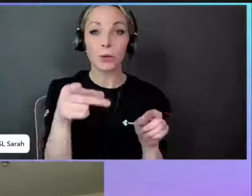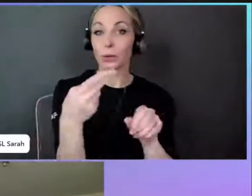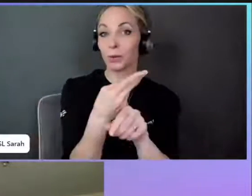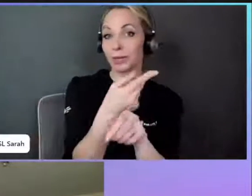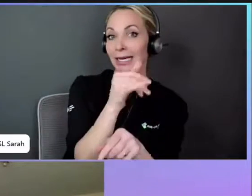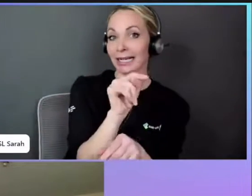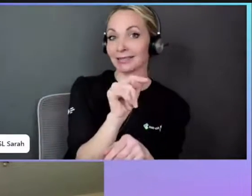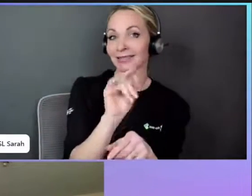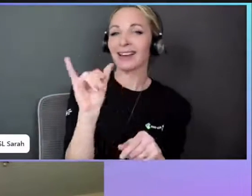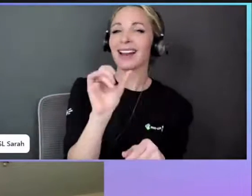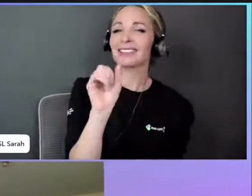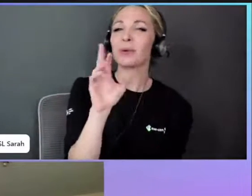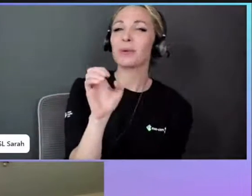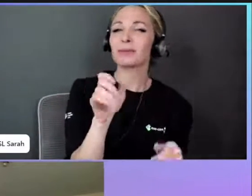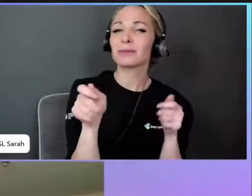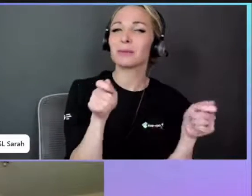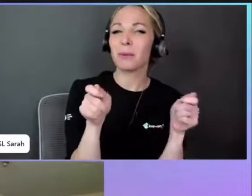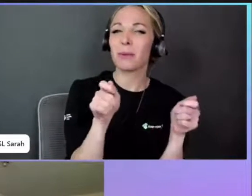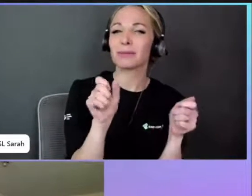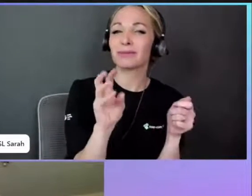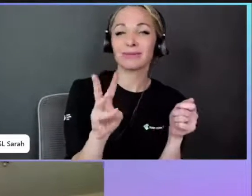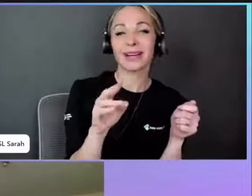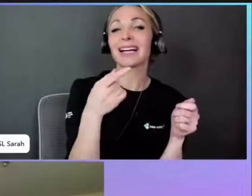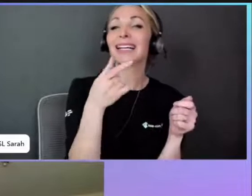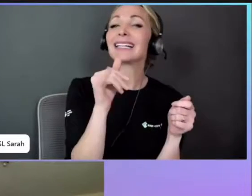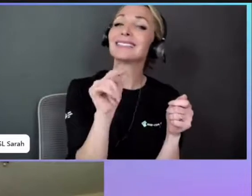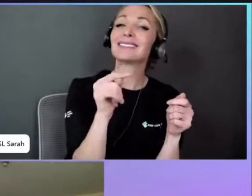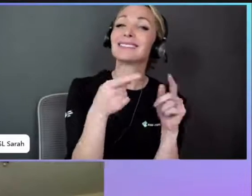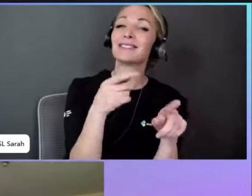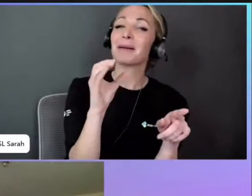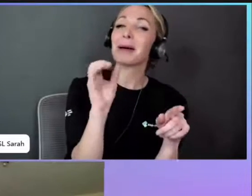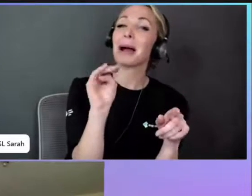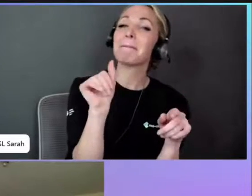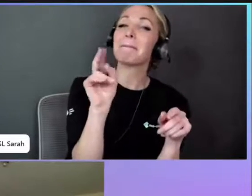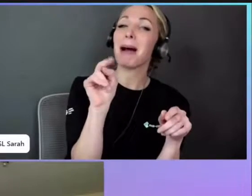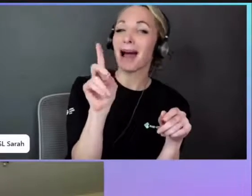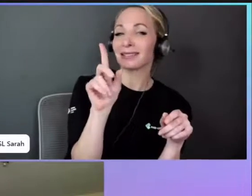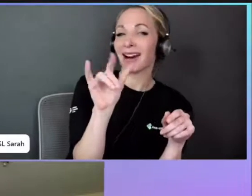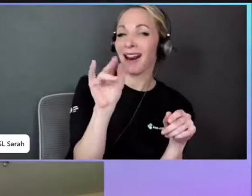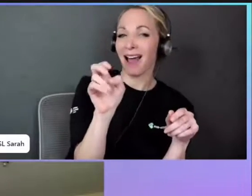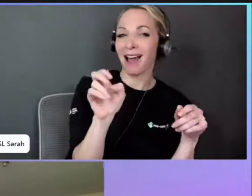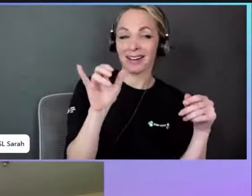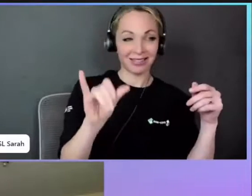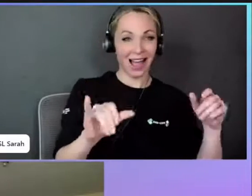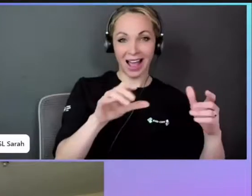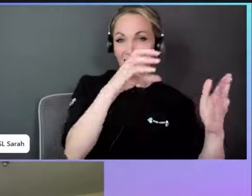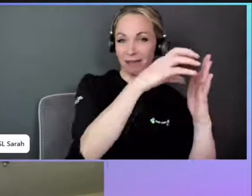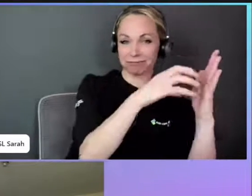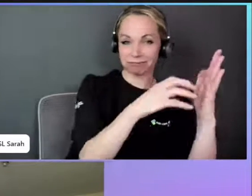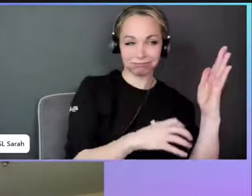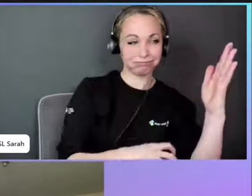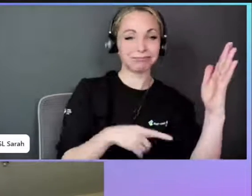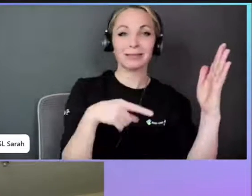like Git from the command line, whatever source code repo you're using, you'll get all of the Git information